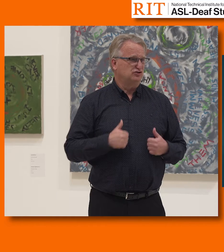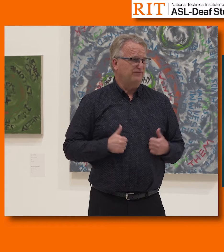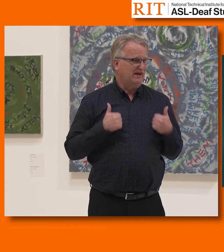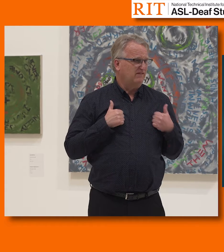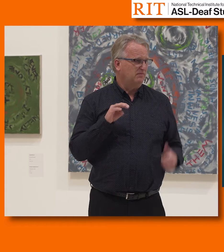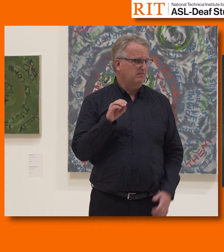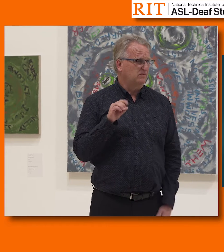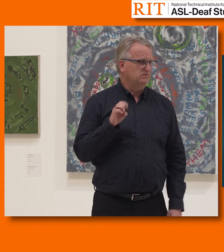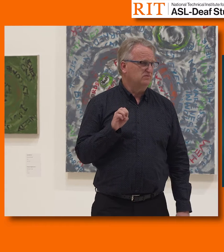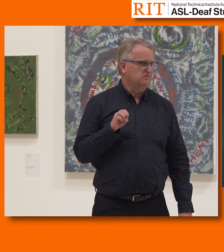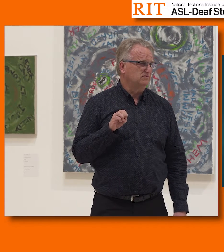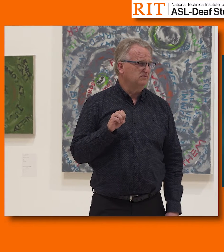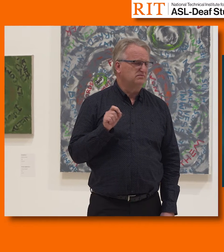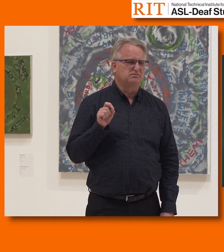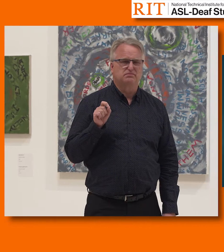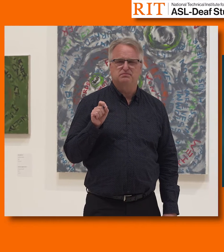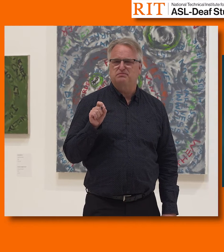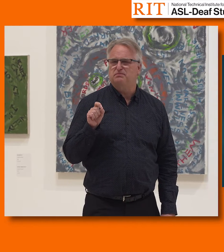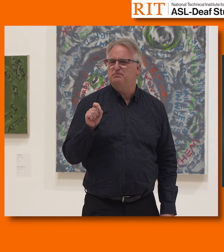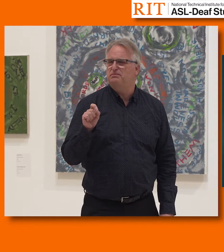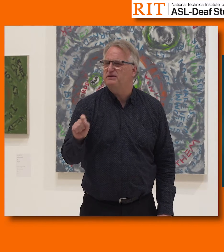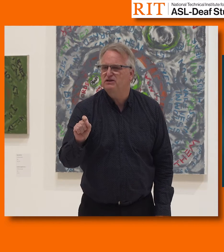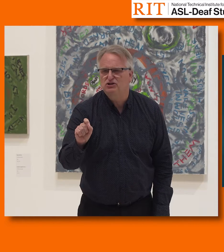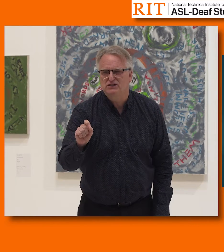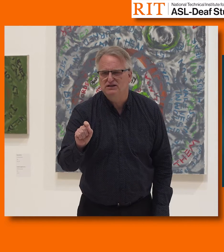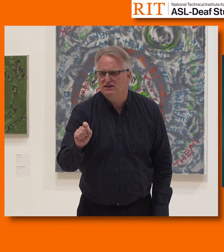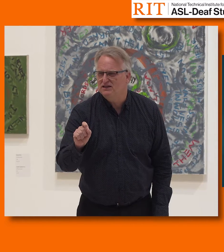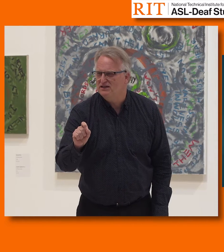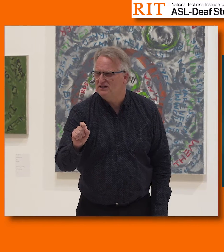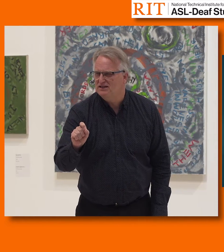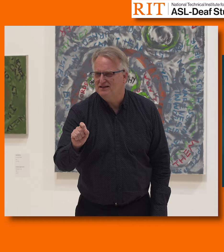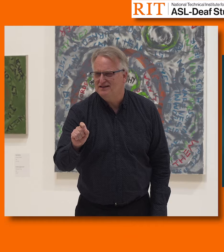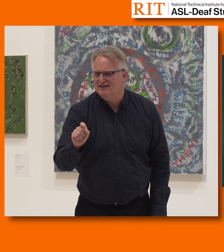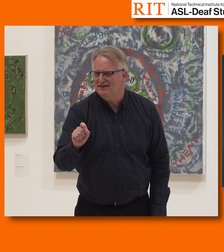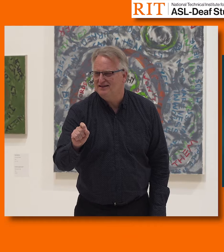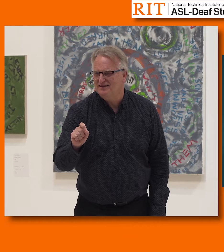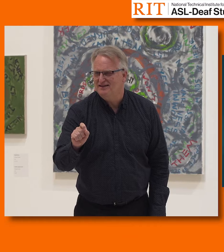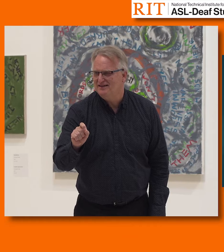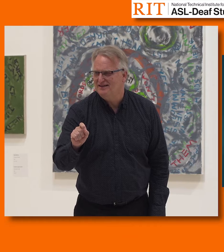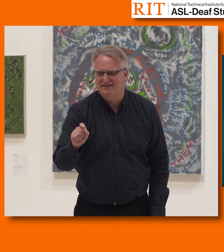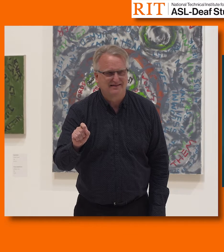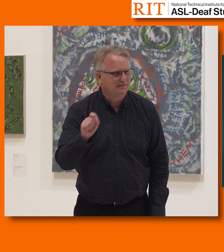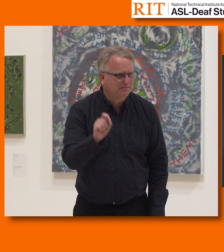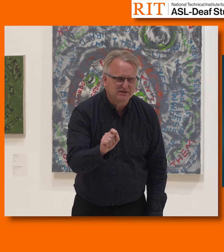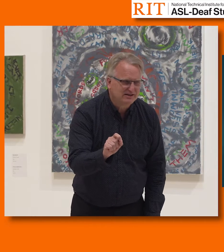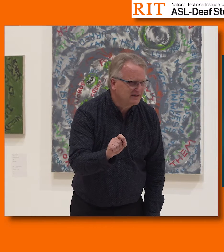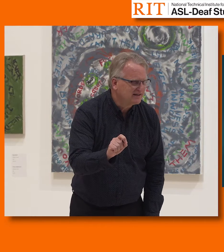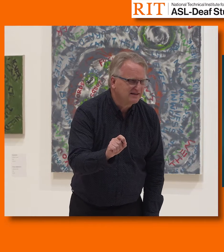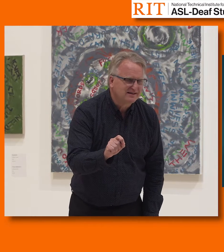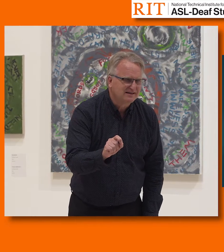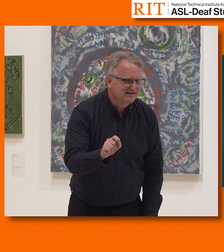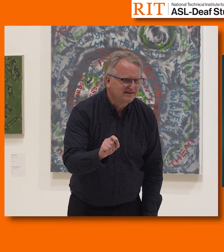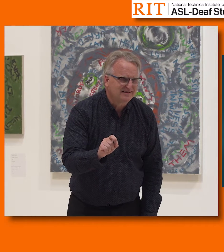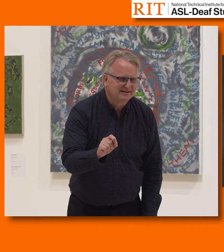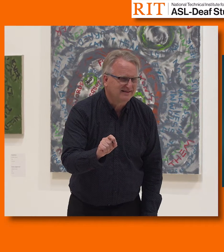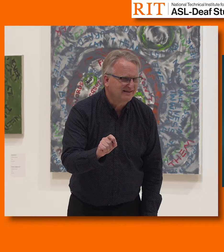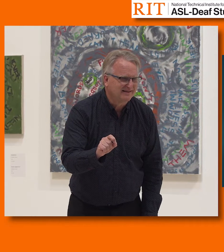So, as a person, as a Deaf person, we often find ourselves living in a survival mode. Period.